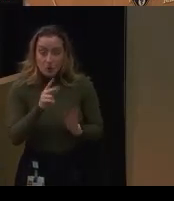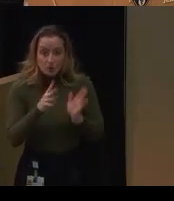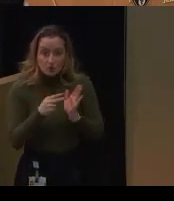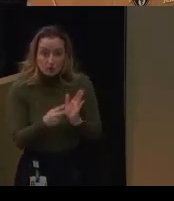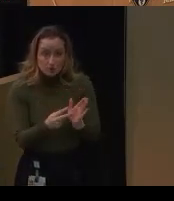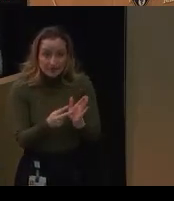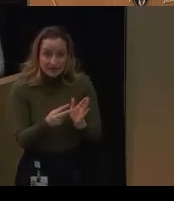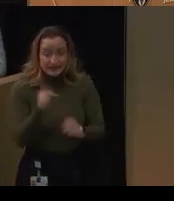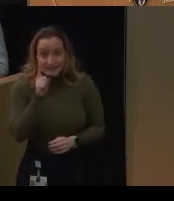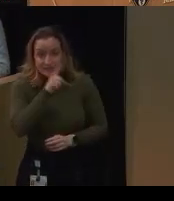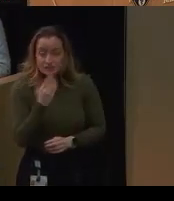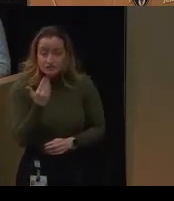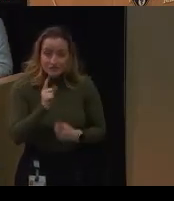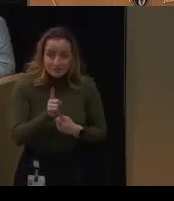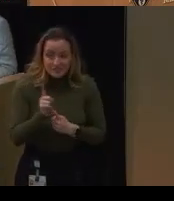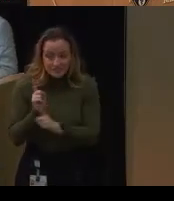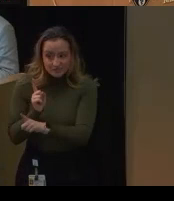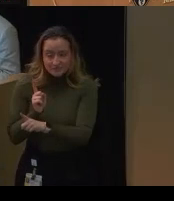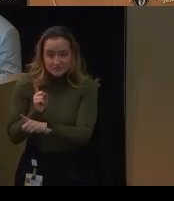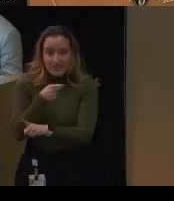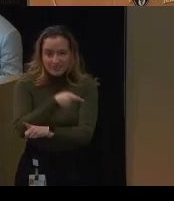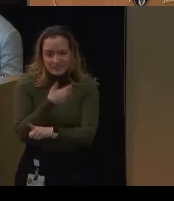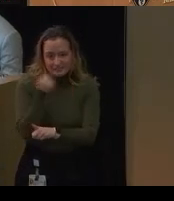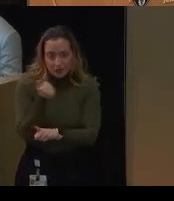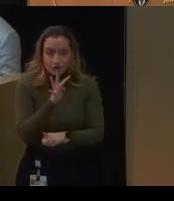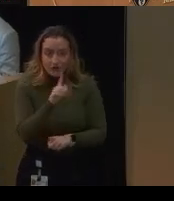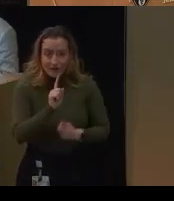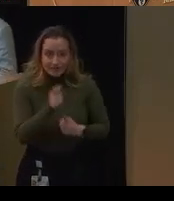at a time so we conducted a pre-registered study evaluating Fiction's impact on a